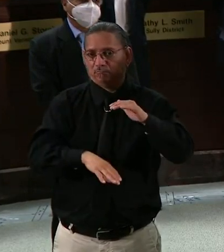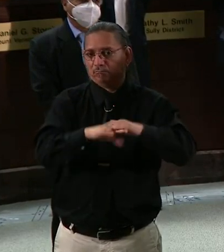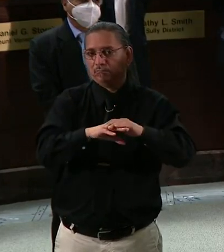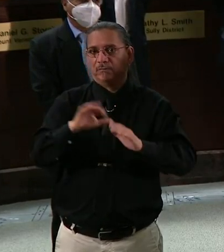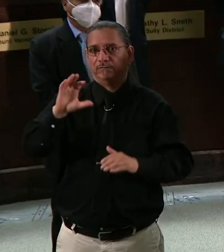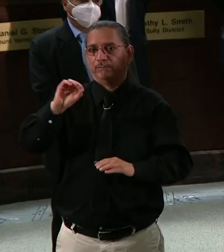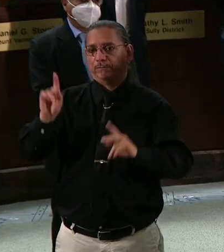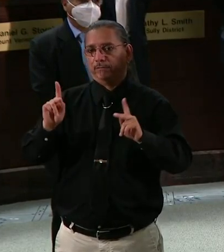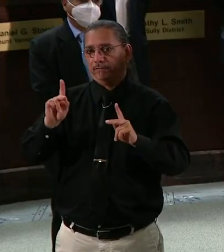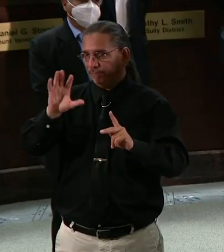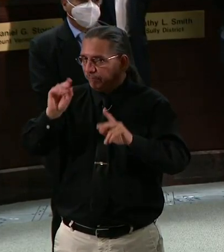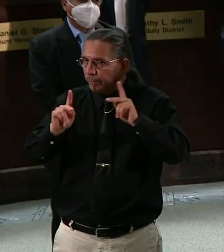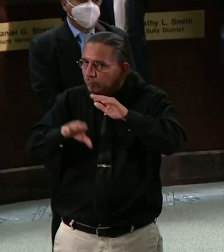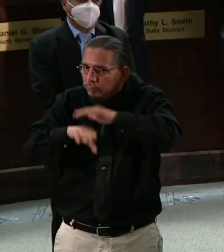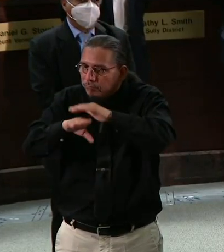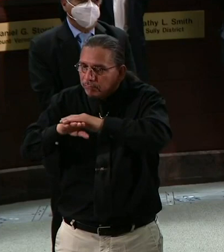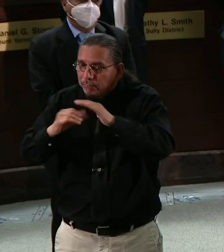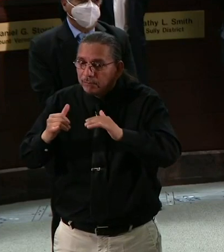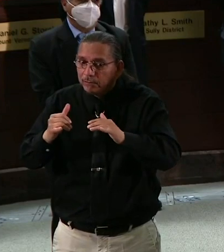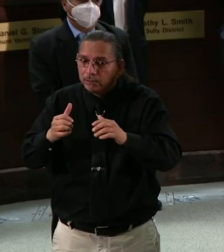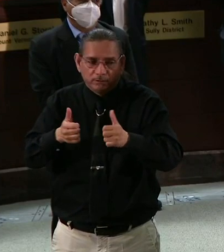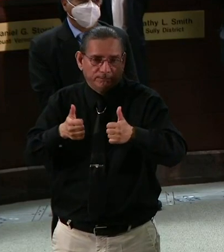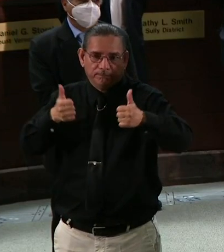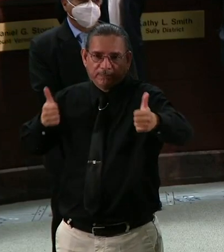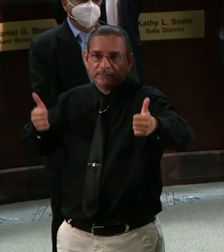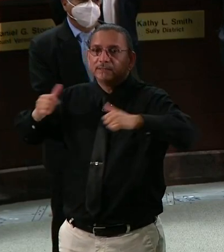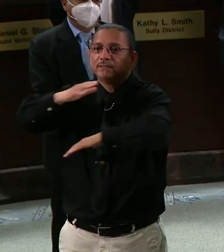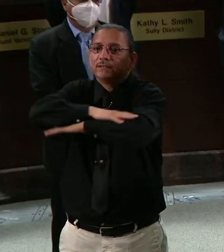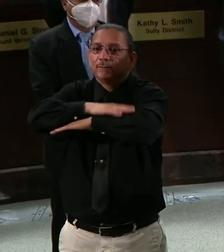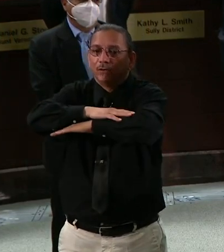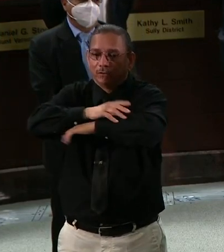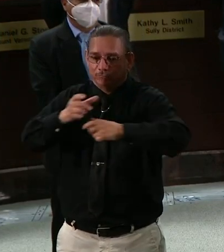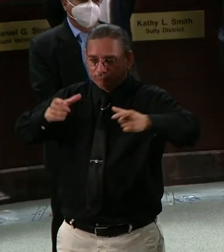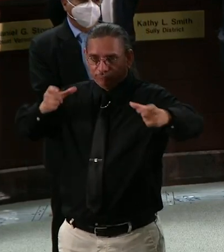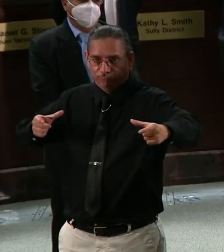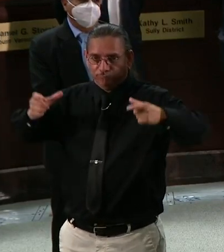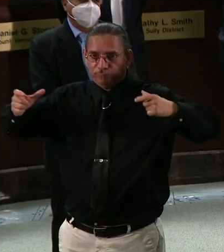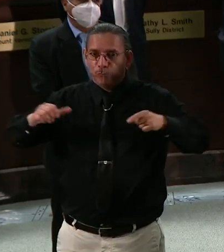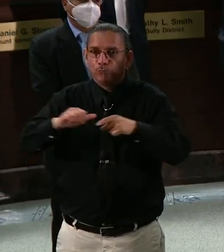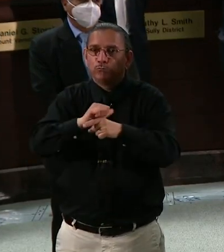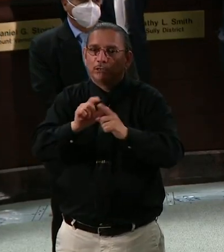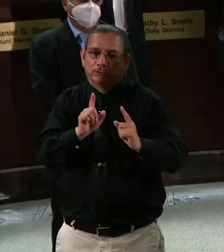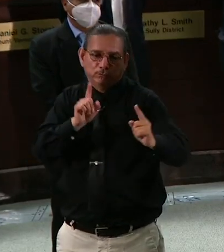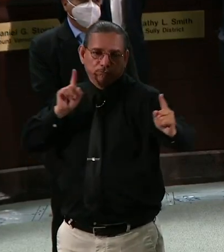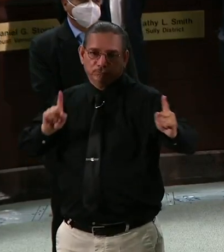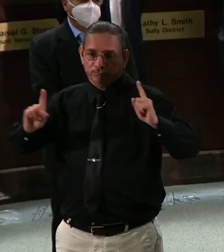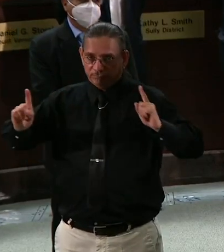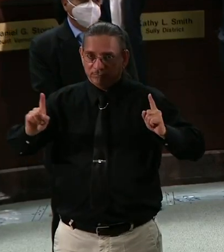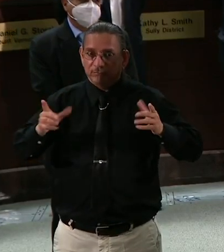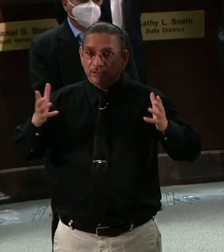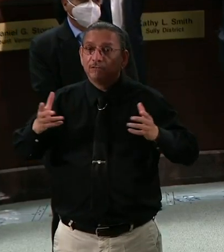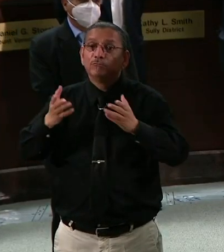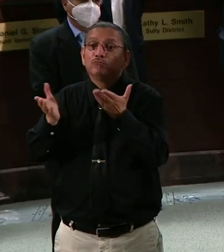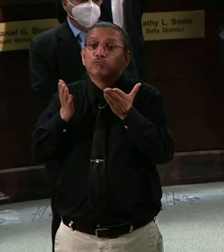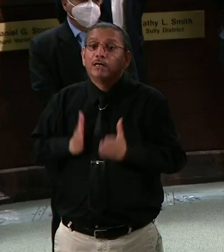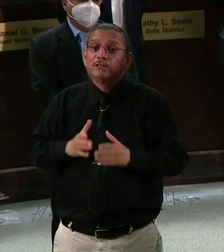RESTAURANT RIGHT NOW OR- AT 50% CAPACITY THEIR STATION AT THEIR TABLES. A PRACTICE AND SOCIAL